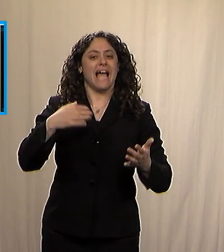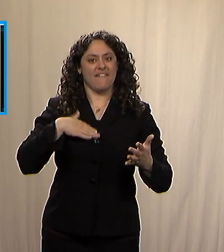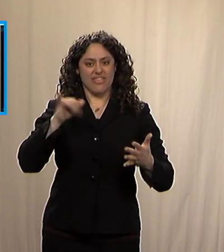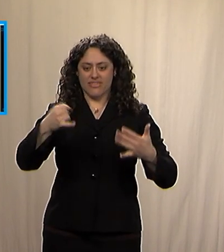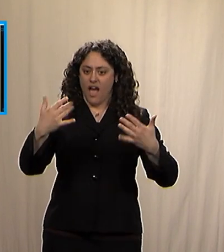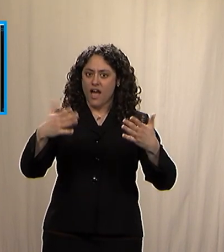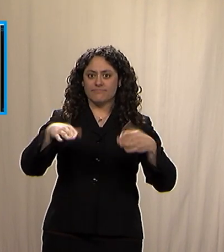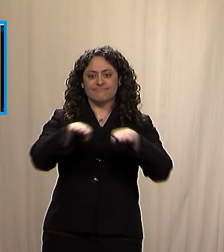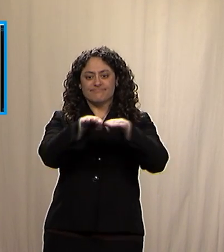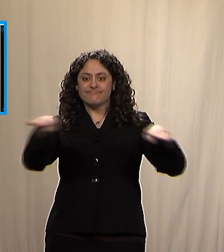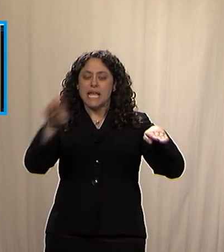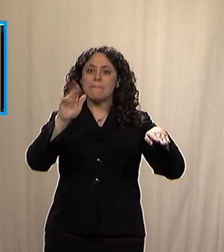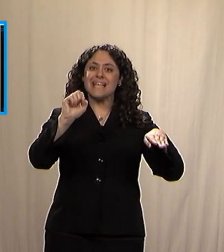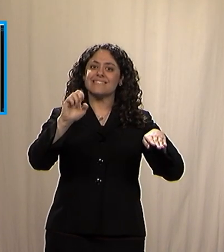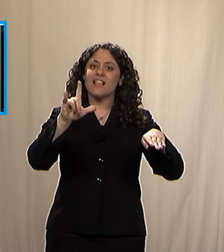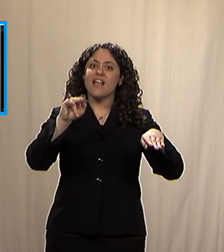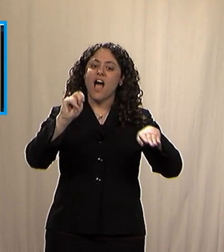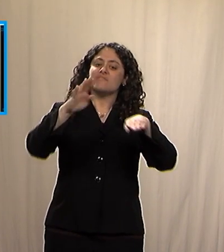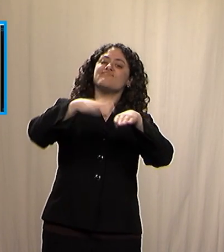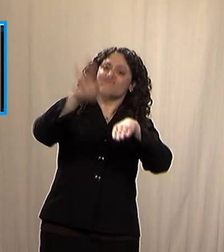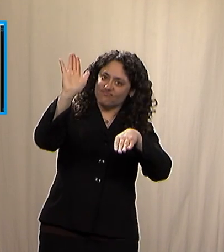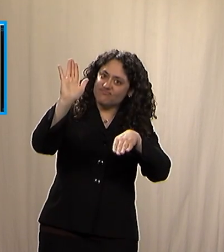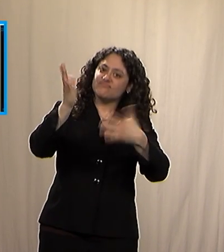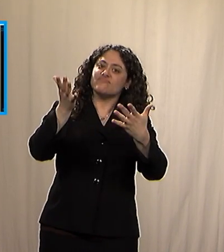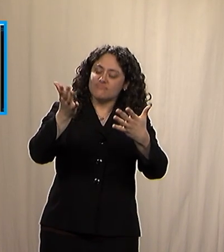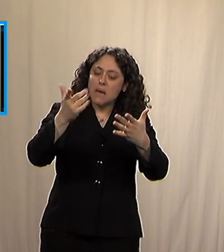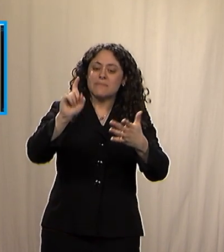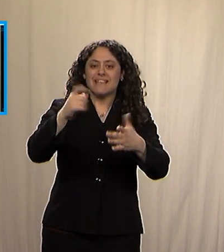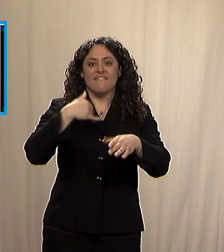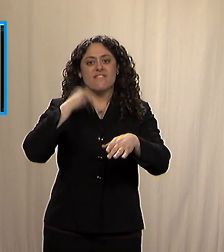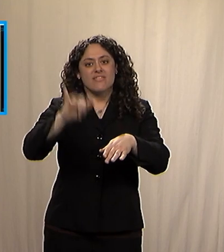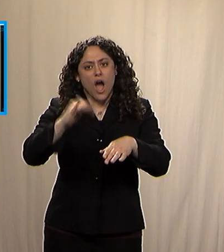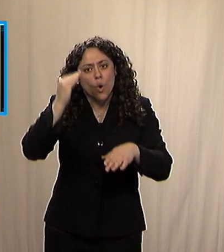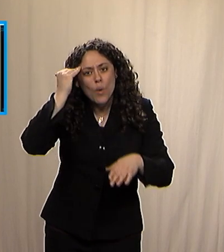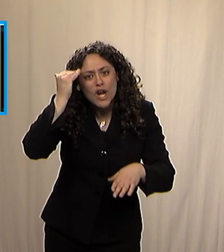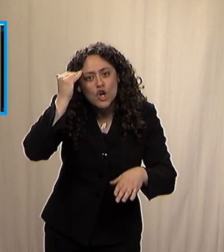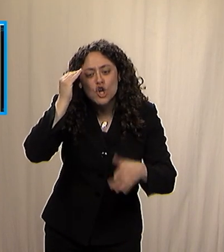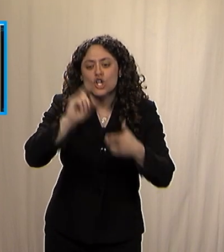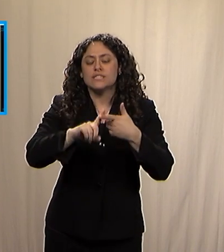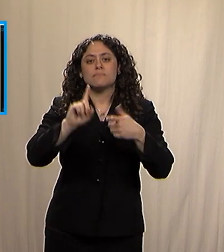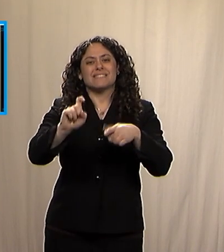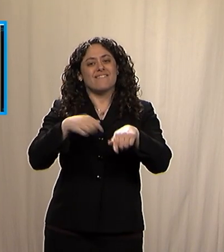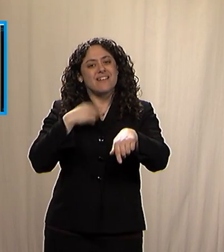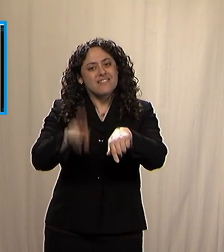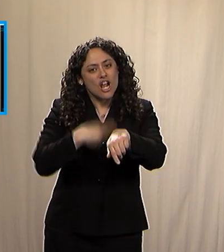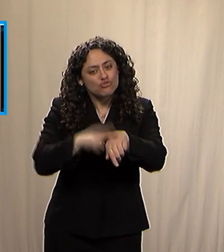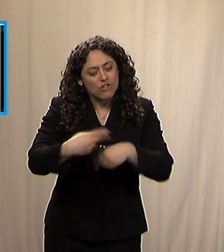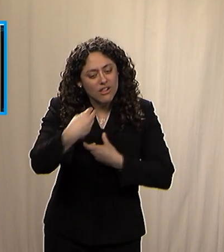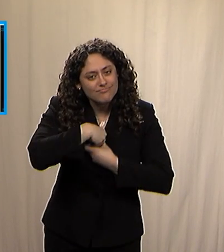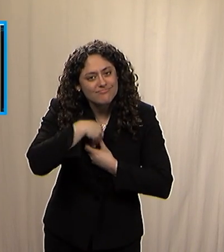of natural aptitude and crucially awareness. So I think it's important that,